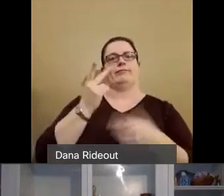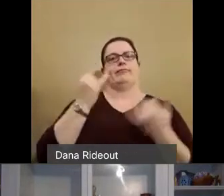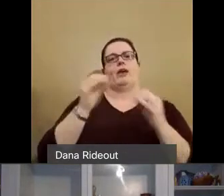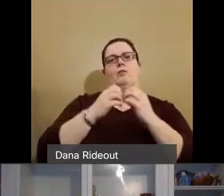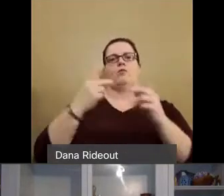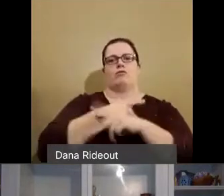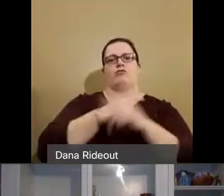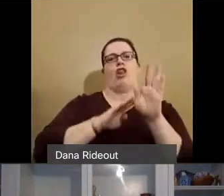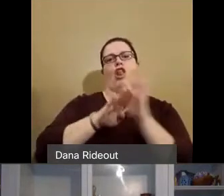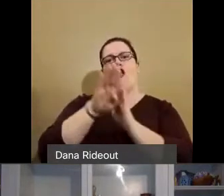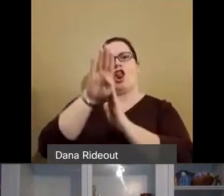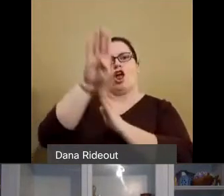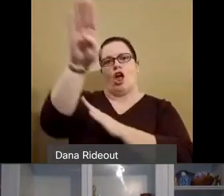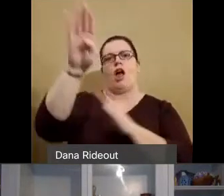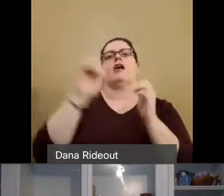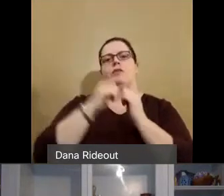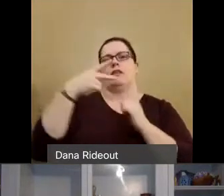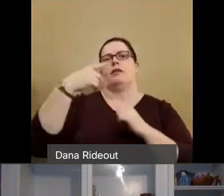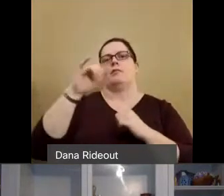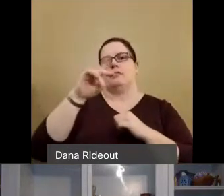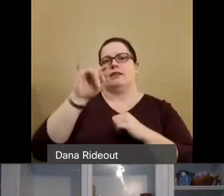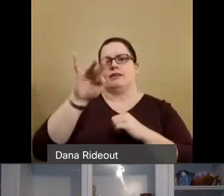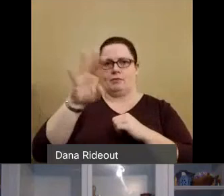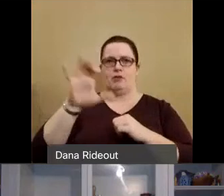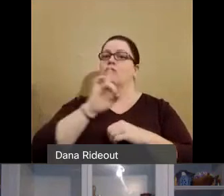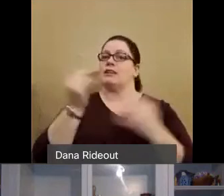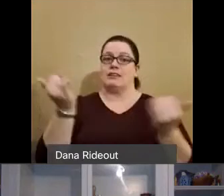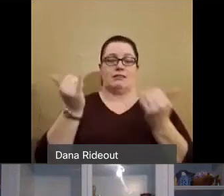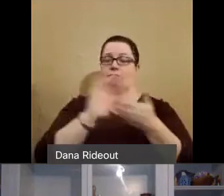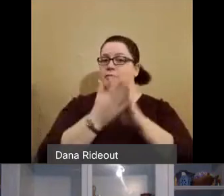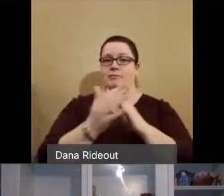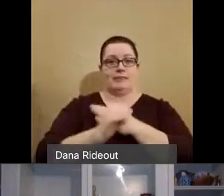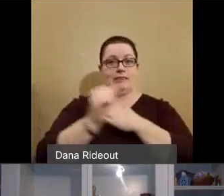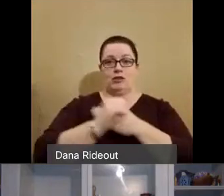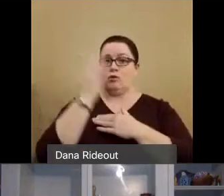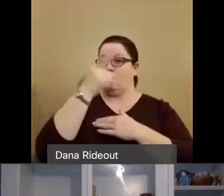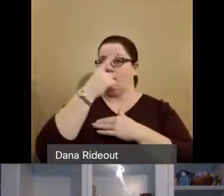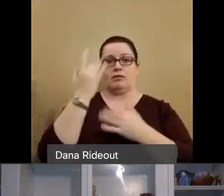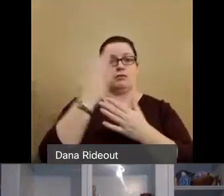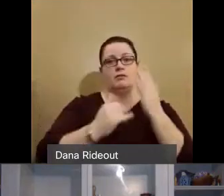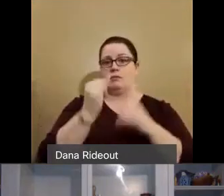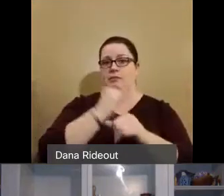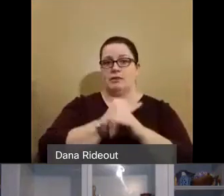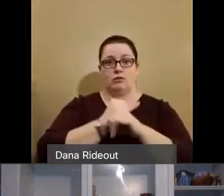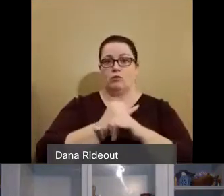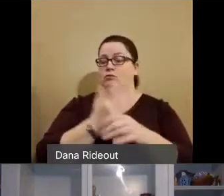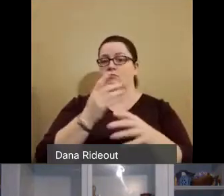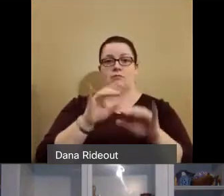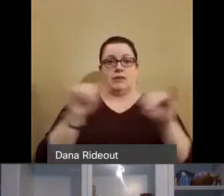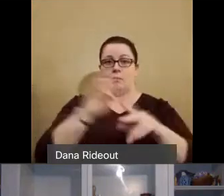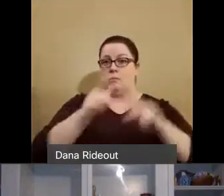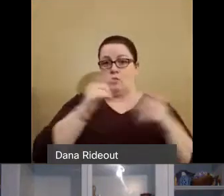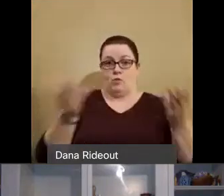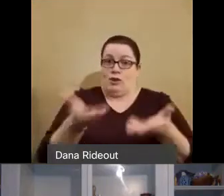We have a real danger on behalf of some of these institutions and people even people who might be in this room that.